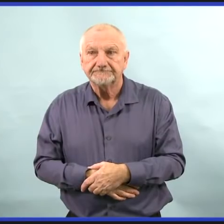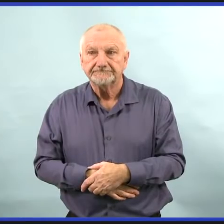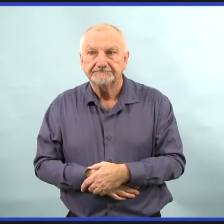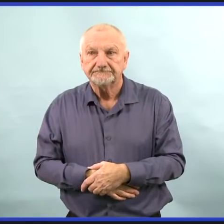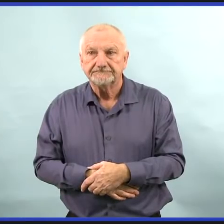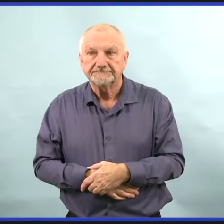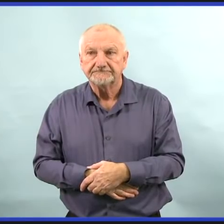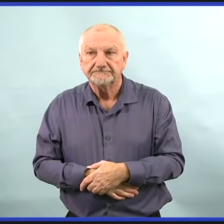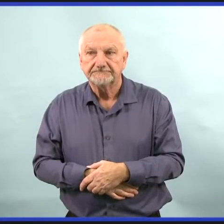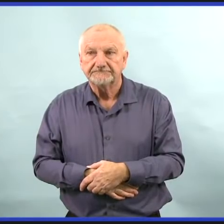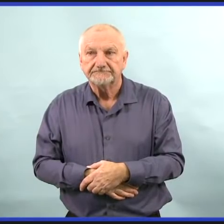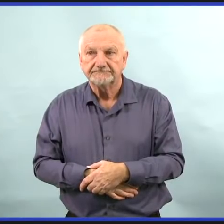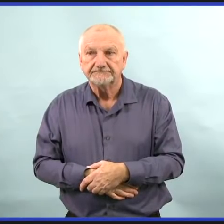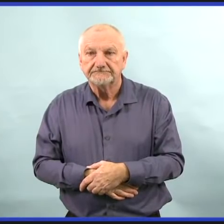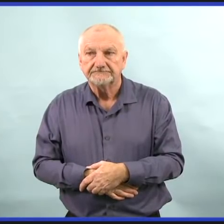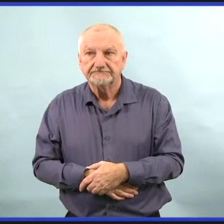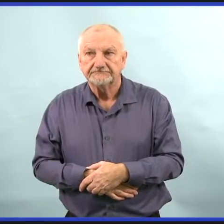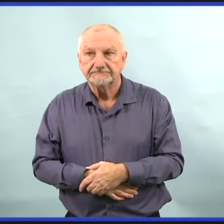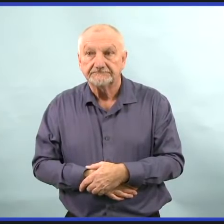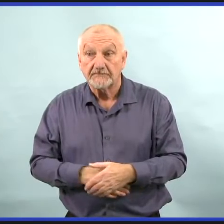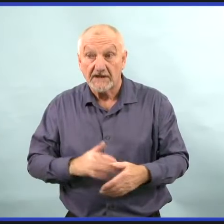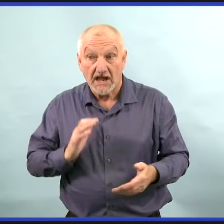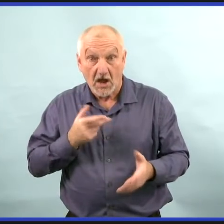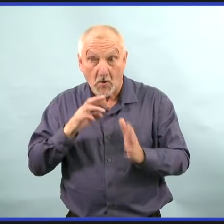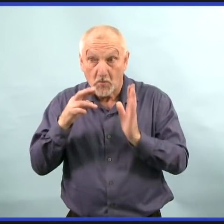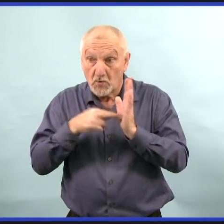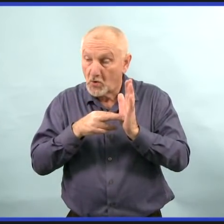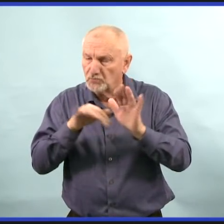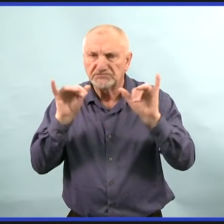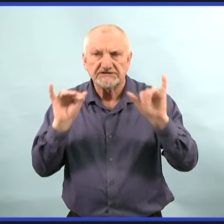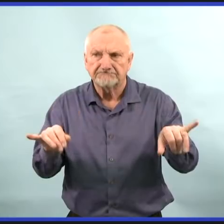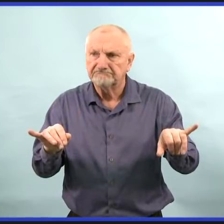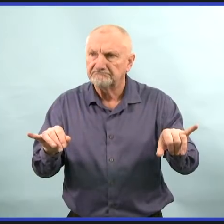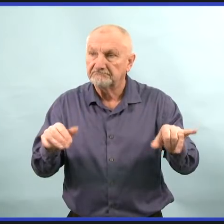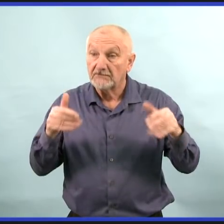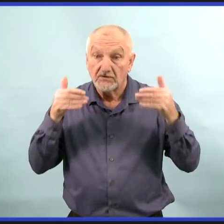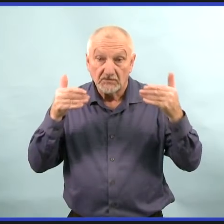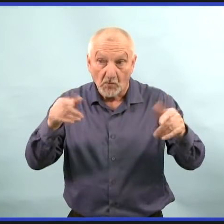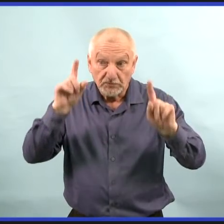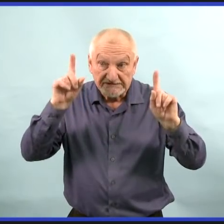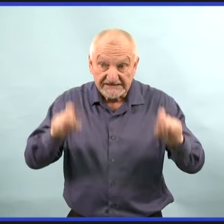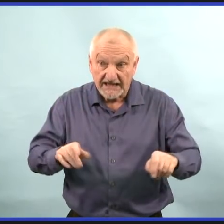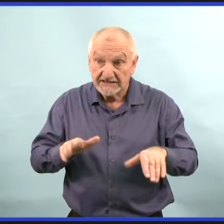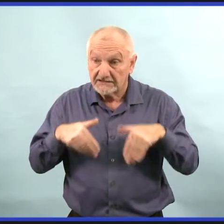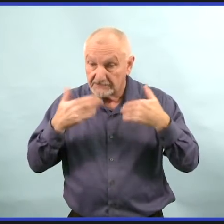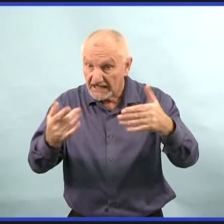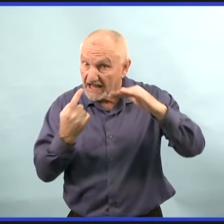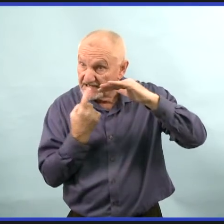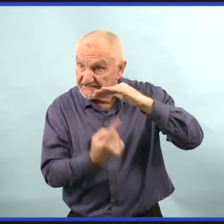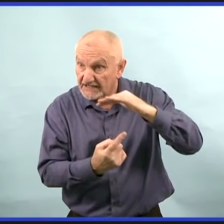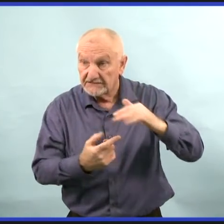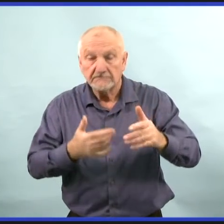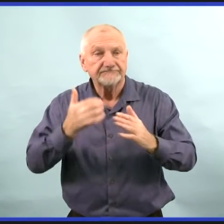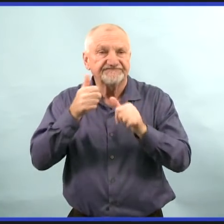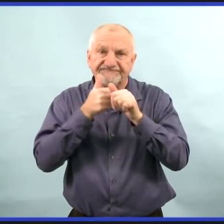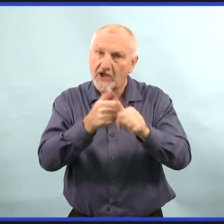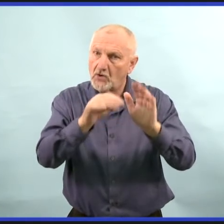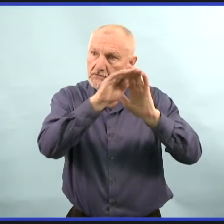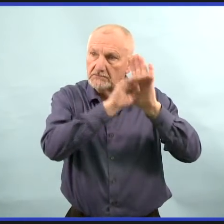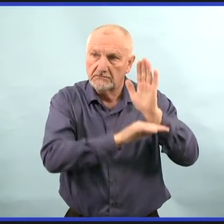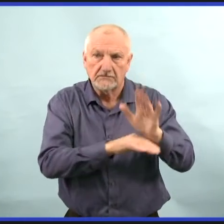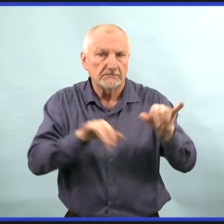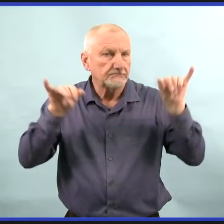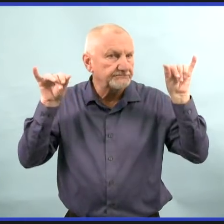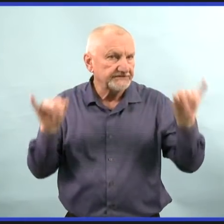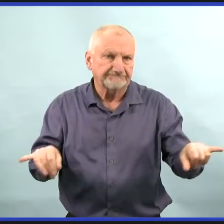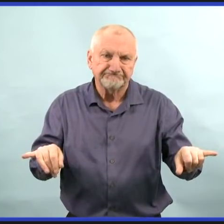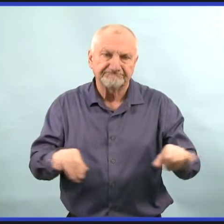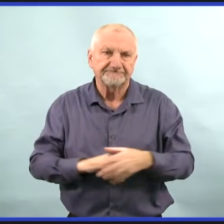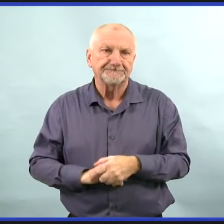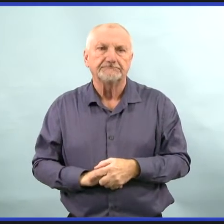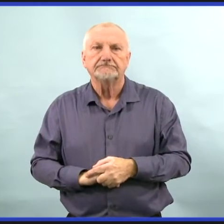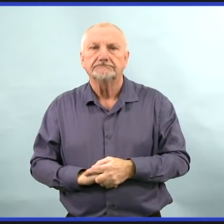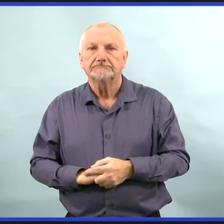to testing to contact tracing uh to isolation uh and to those fundamentals okay and dr reimer